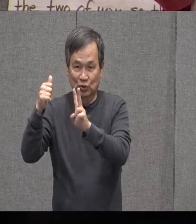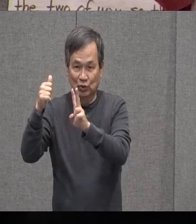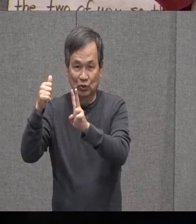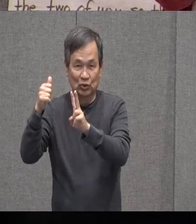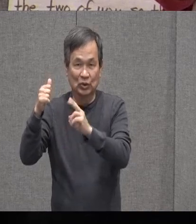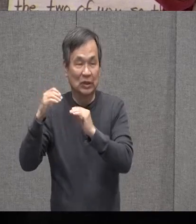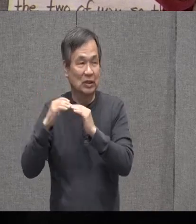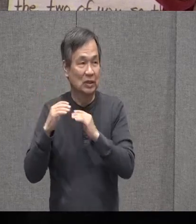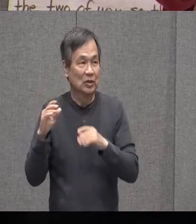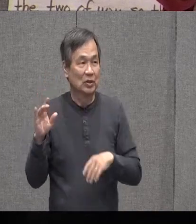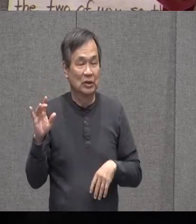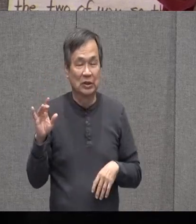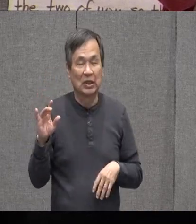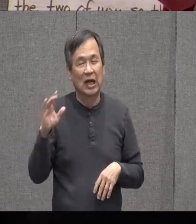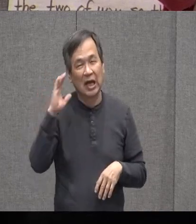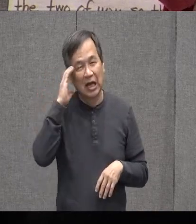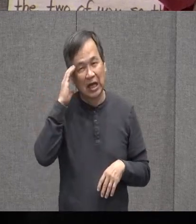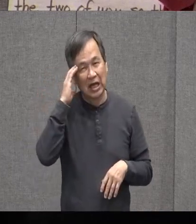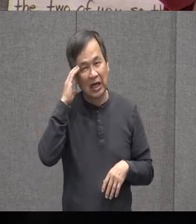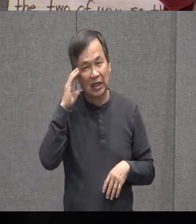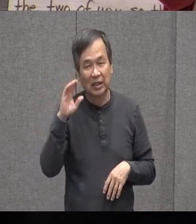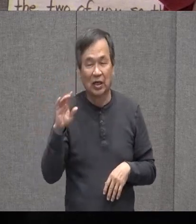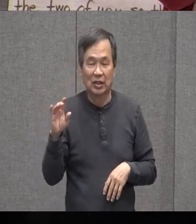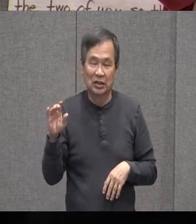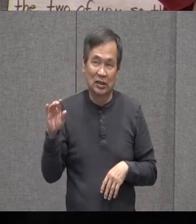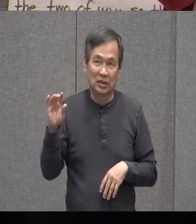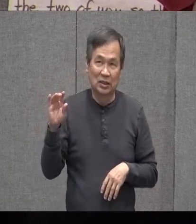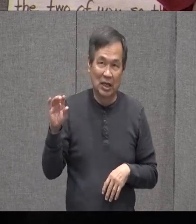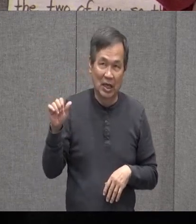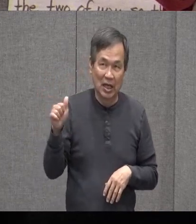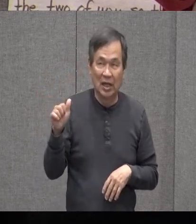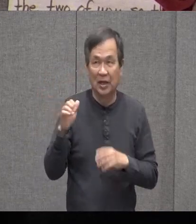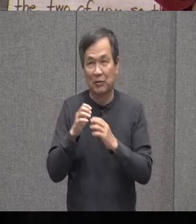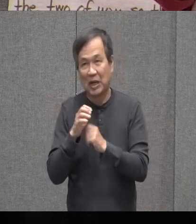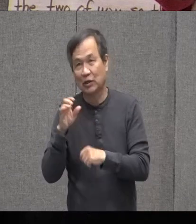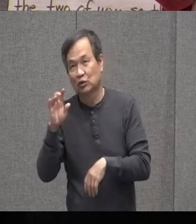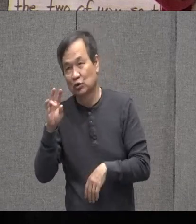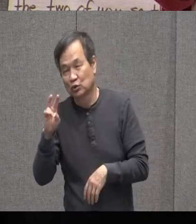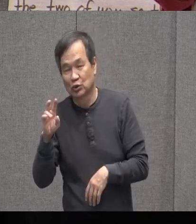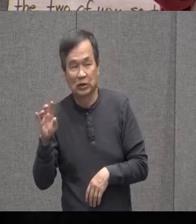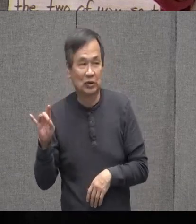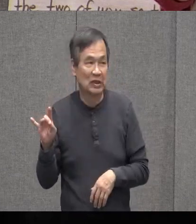And again, I know my numbers that go together that make 10. So 10 minus two give me eight.